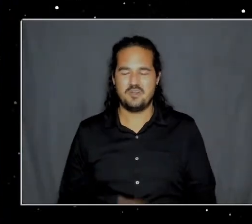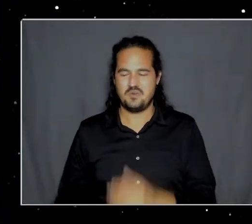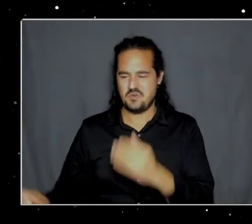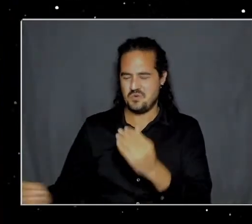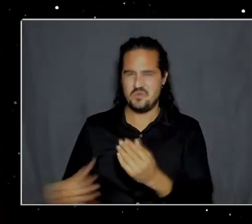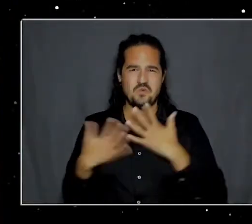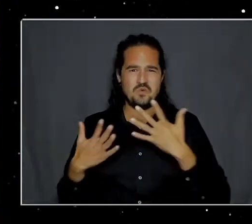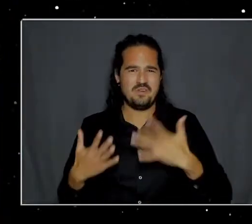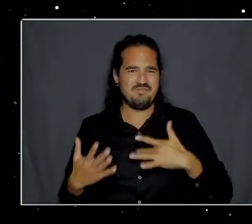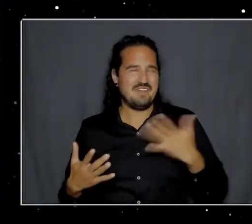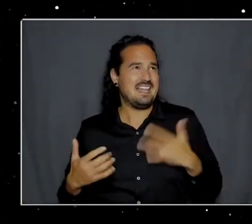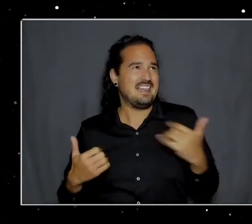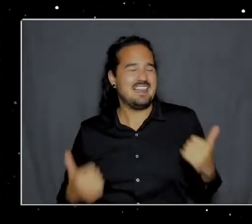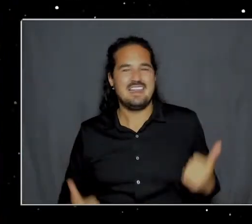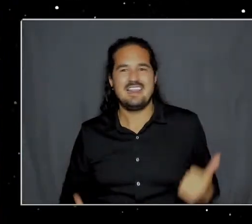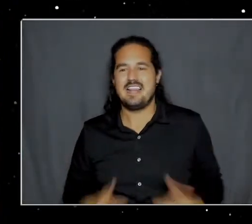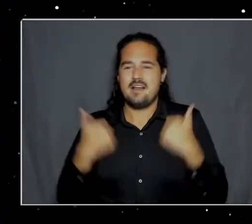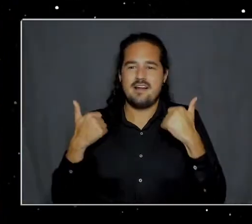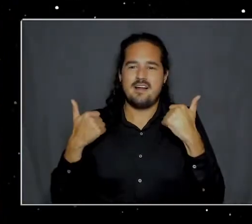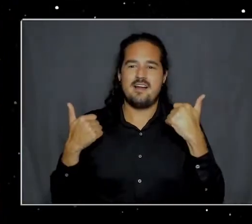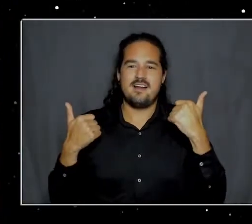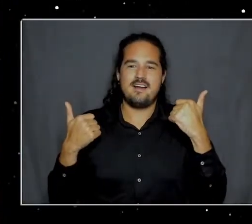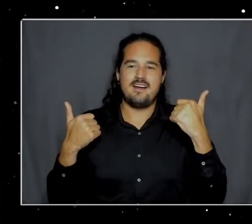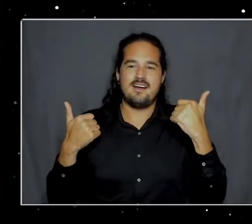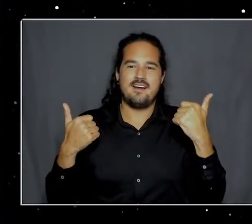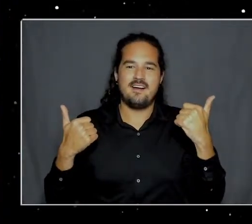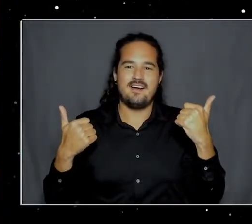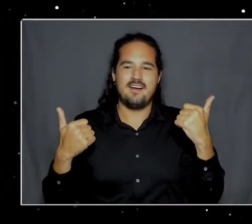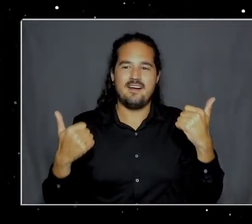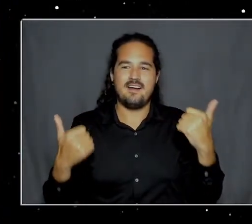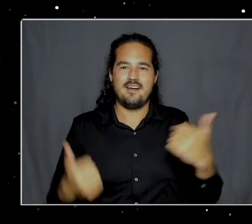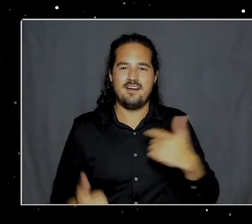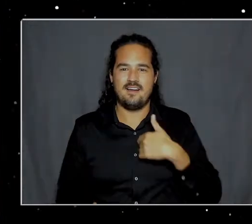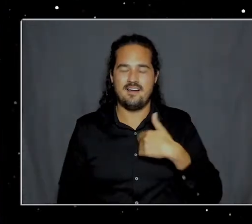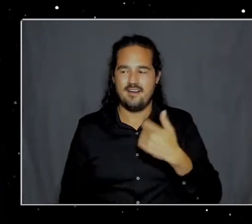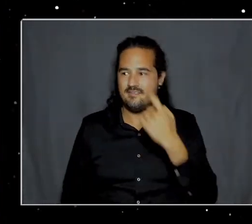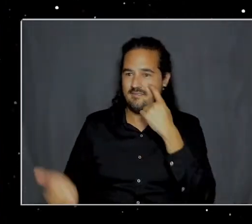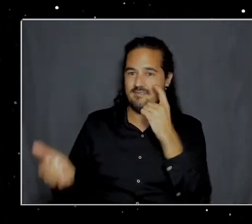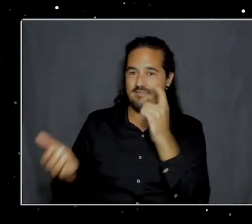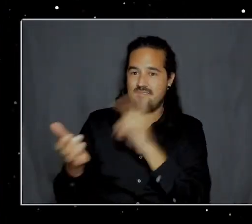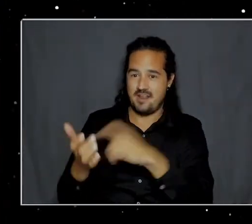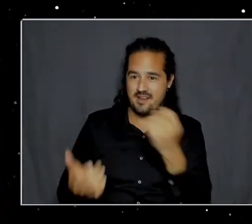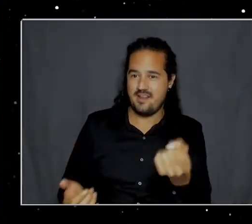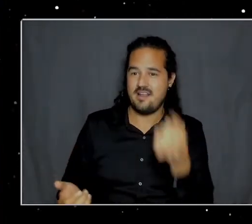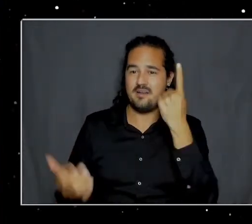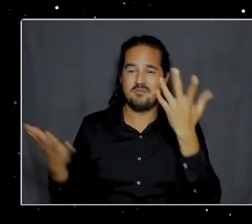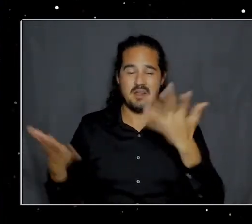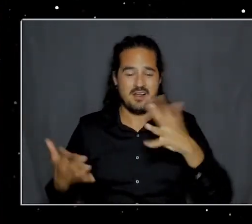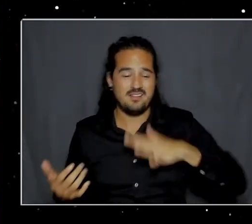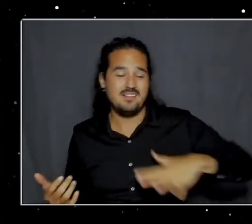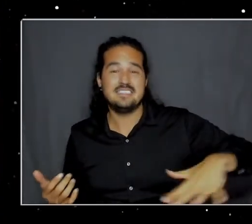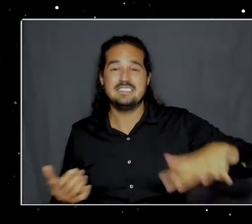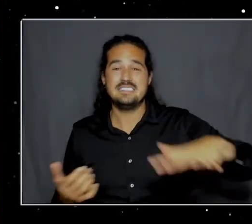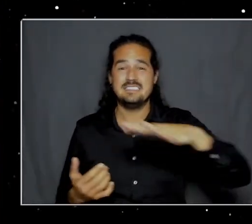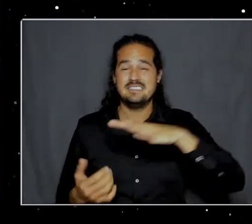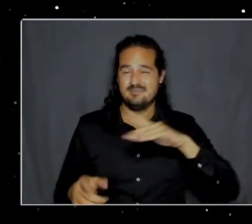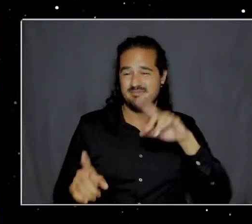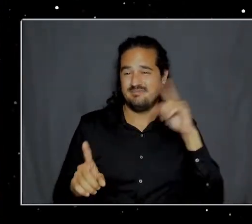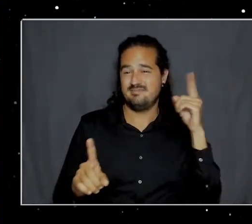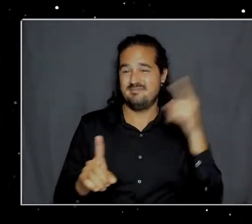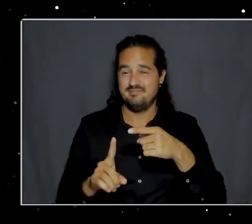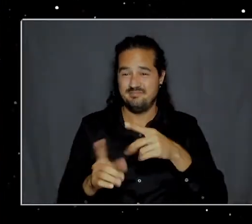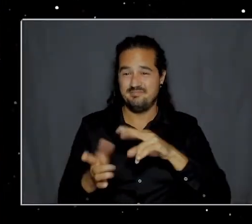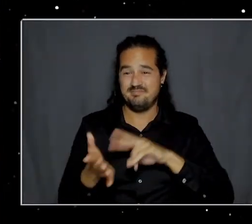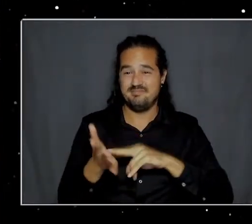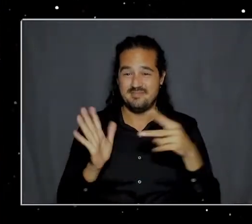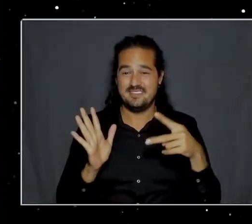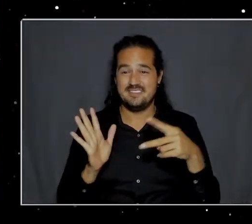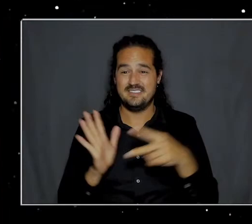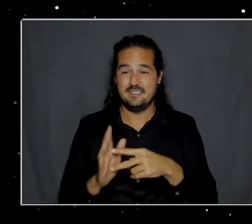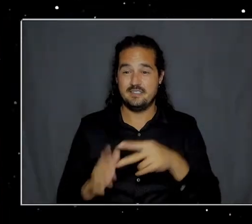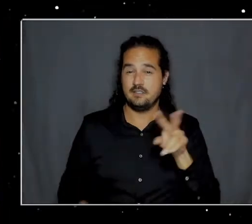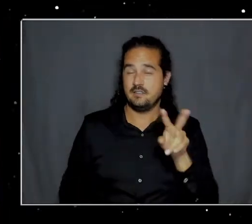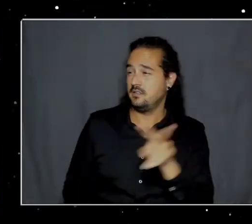I FEEL SO ALIVE